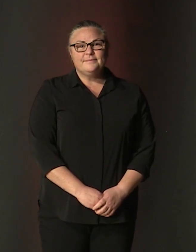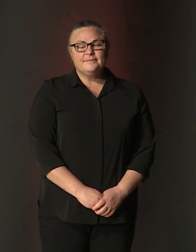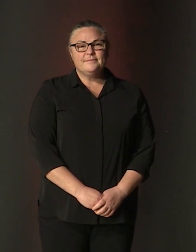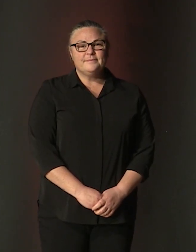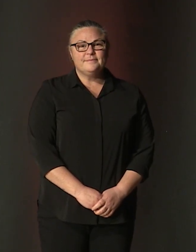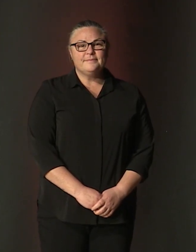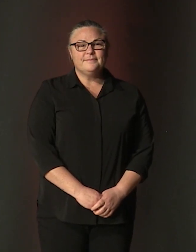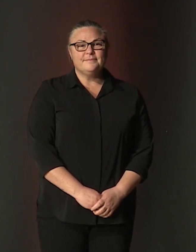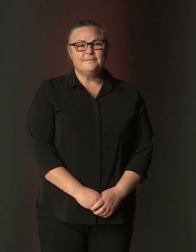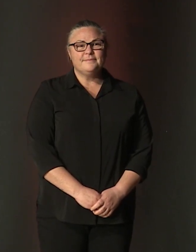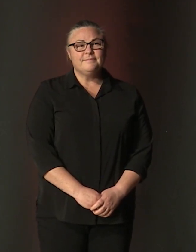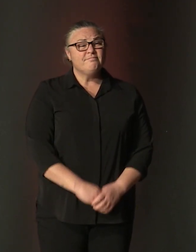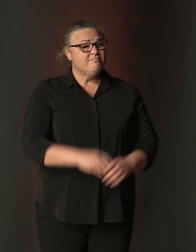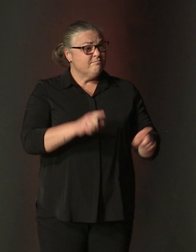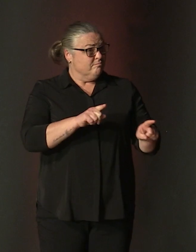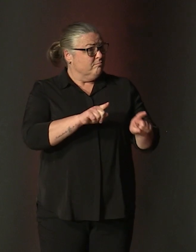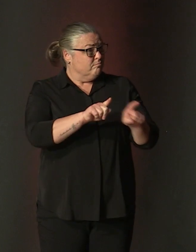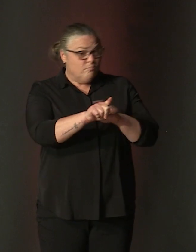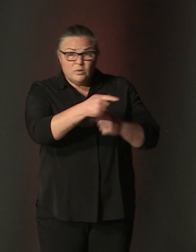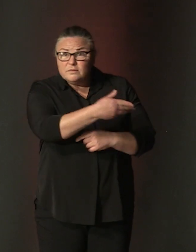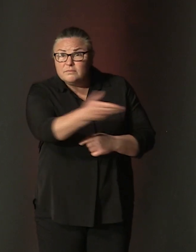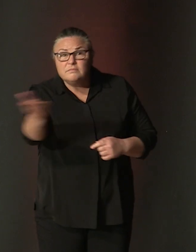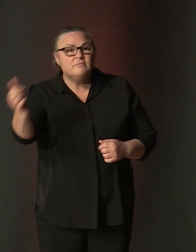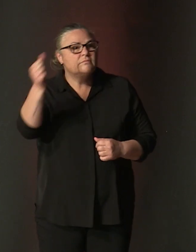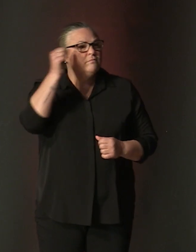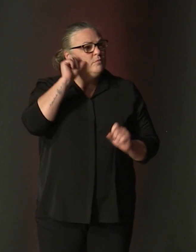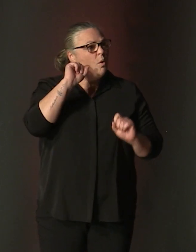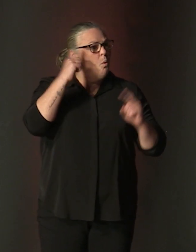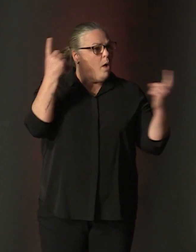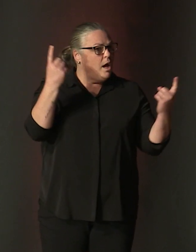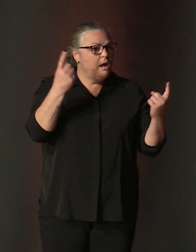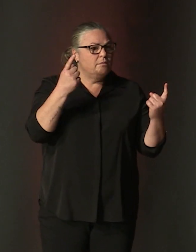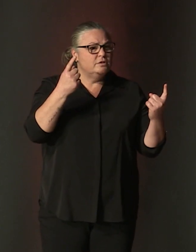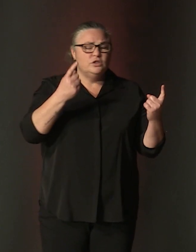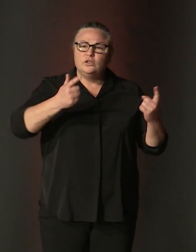Most of us are aware of the fact that we are using too much plastic.